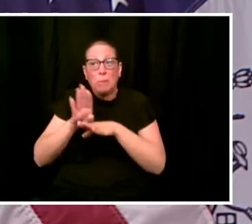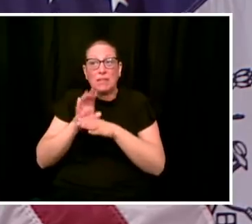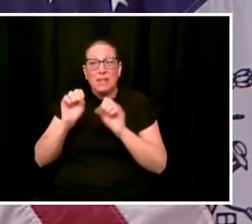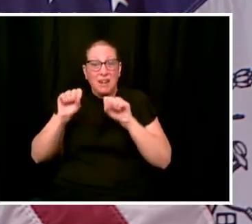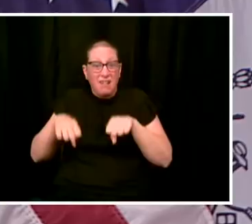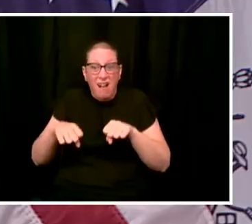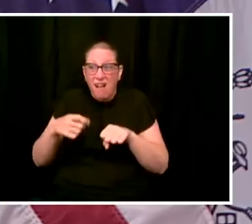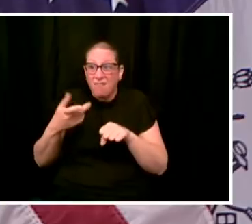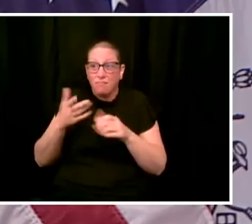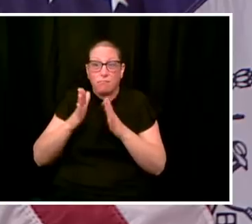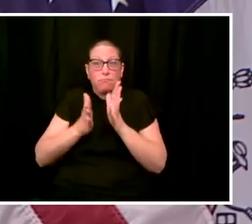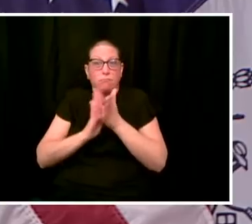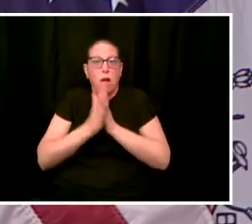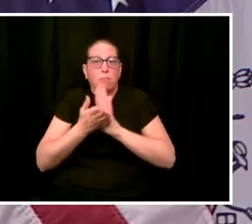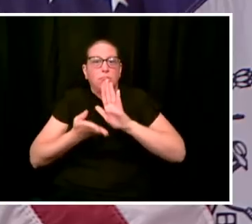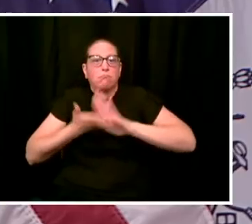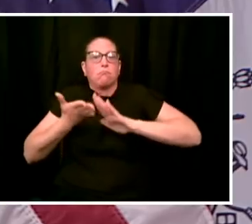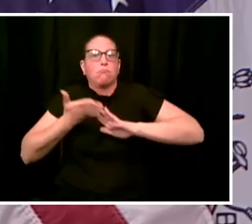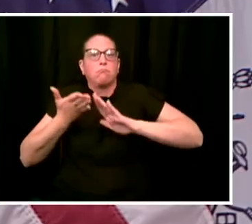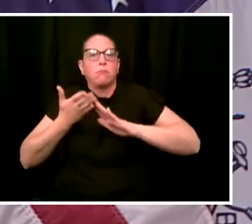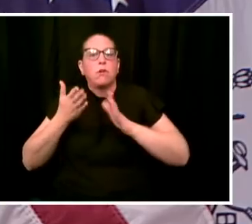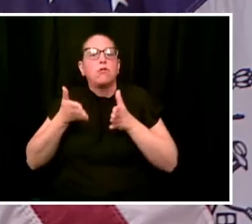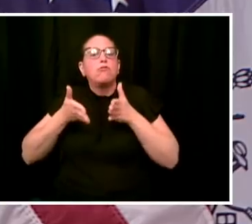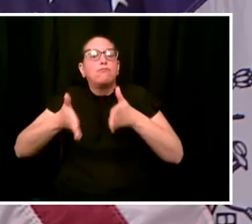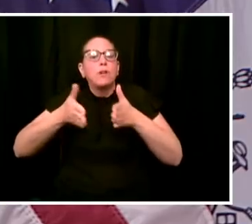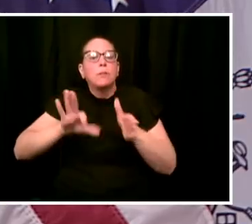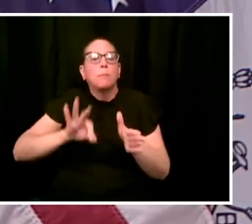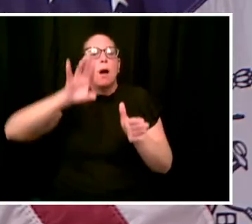ACCOMMODATION